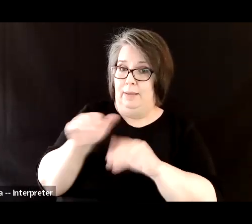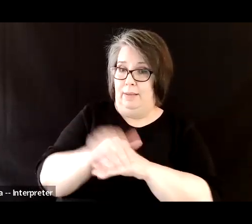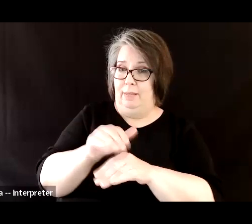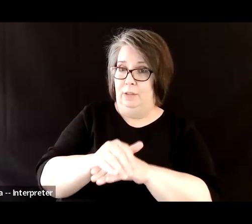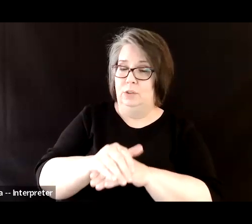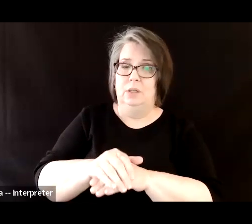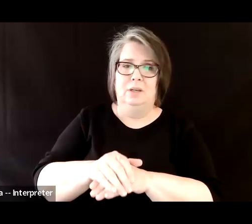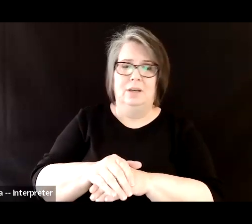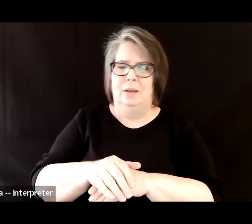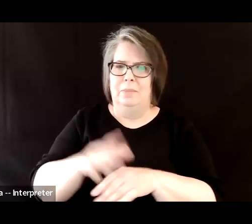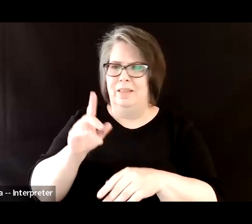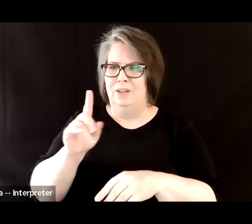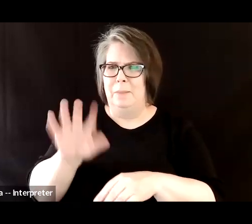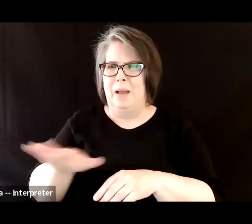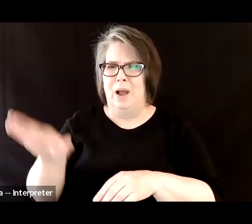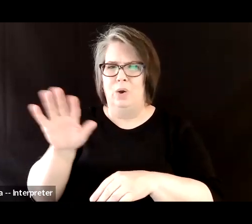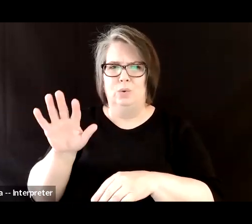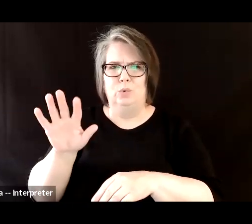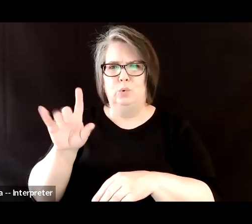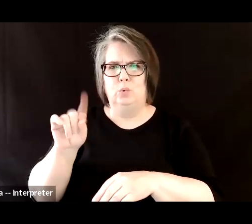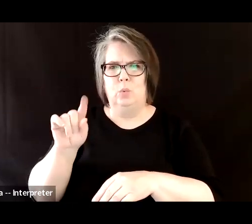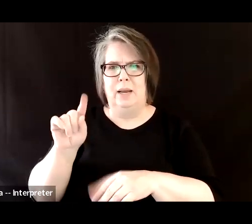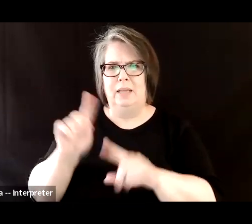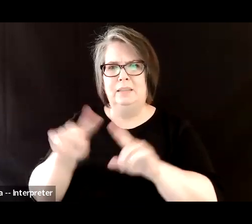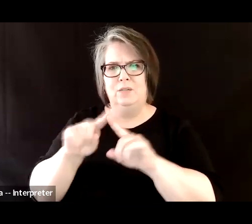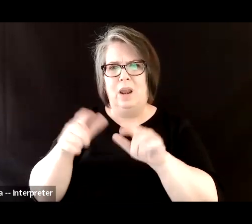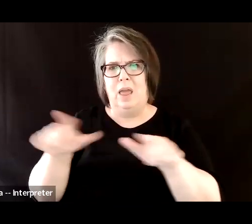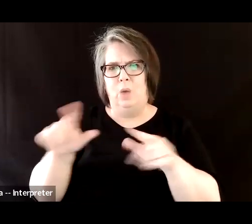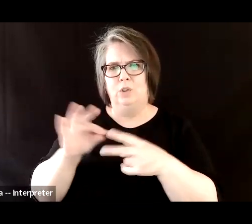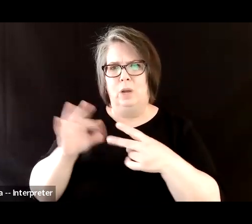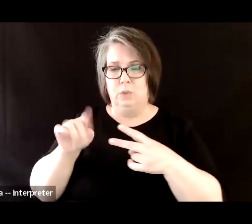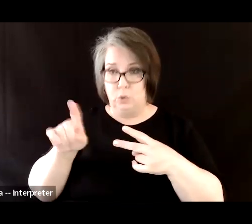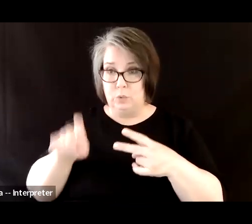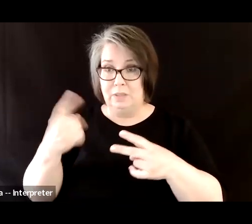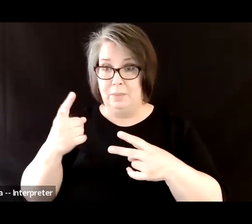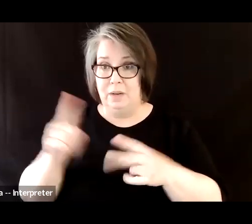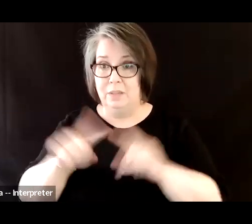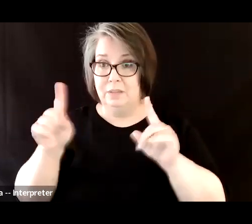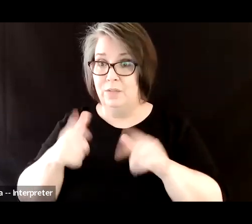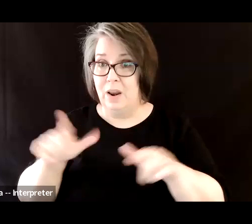there are about 20 language options. If you need something in a different language, there is a